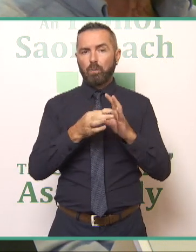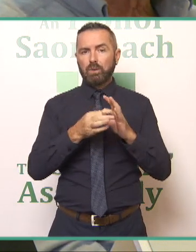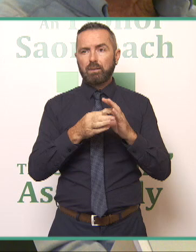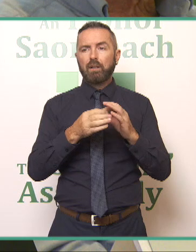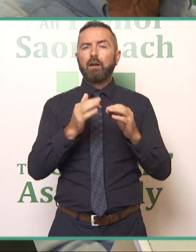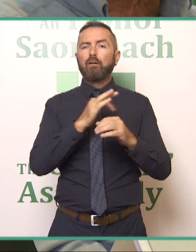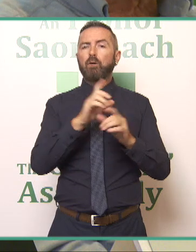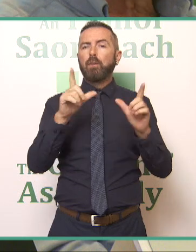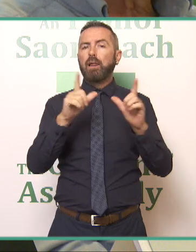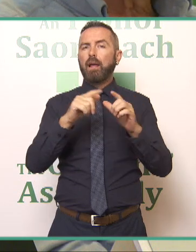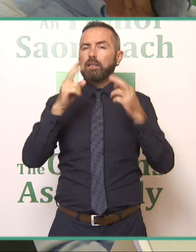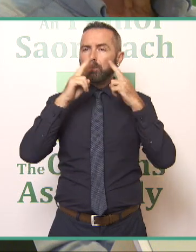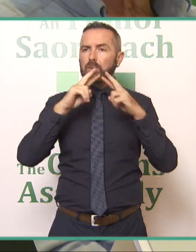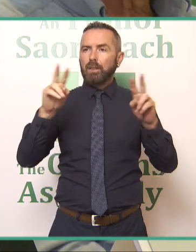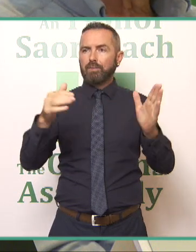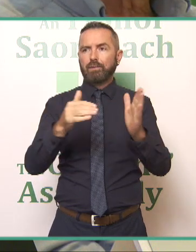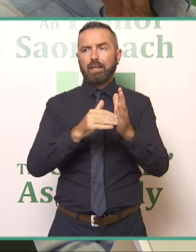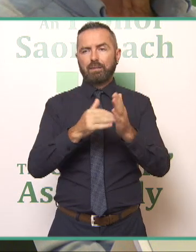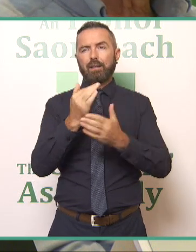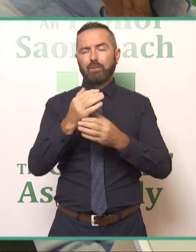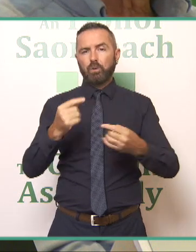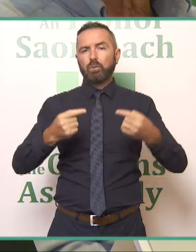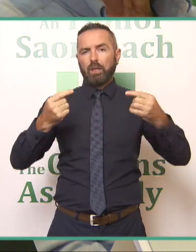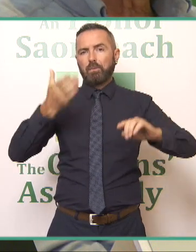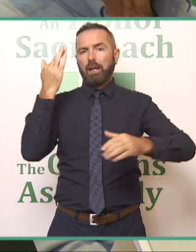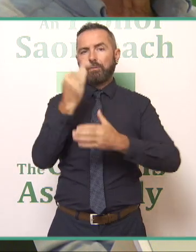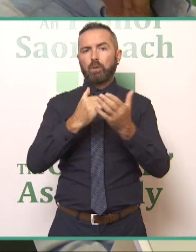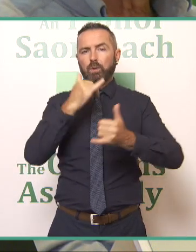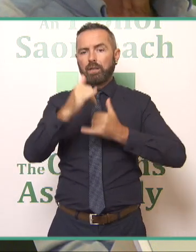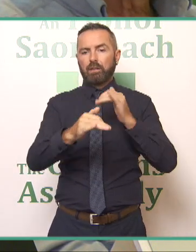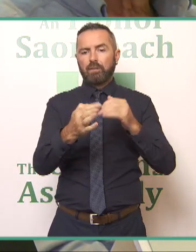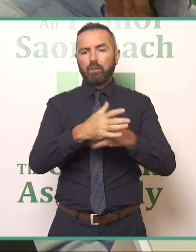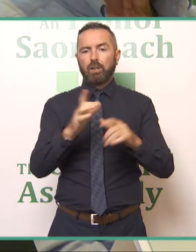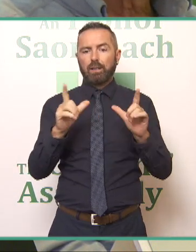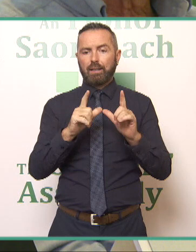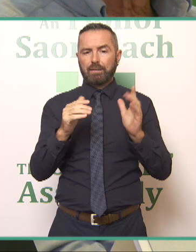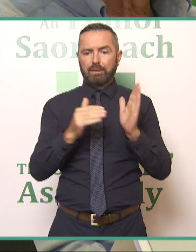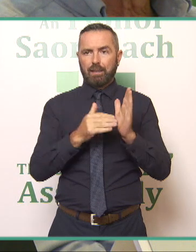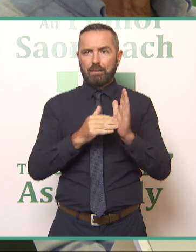view there have been challenges in the last number of years in terms of Licensing. I would say now that we're out of the